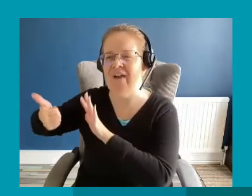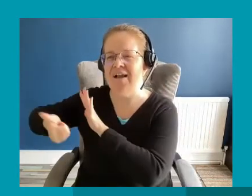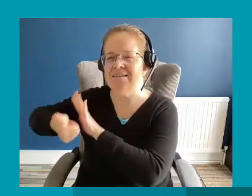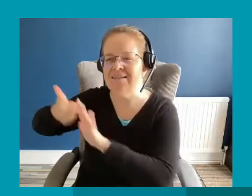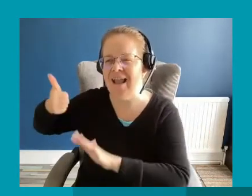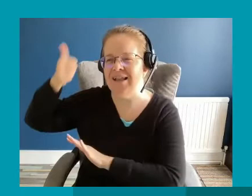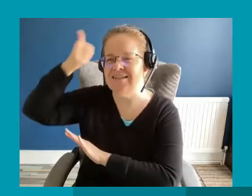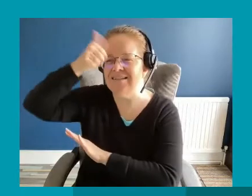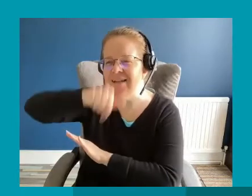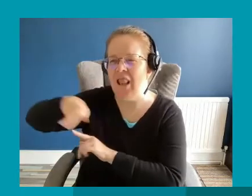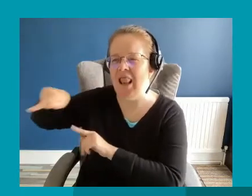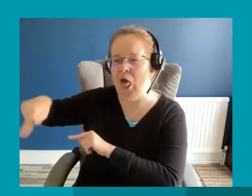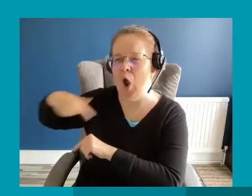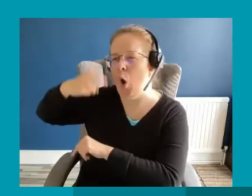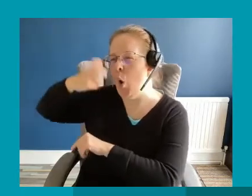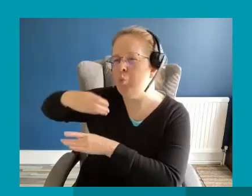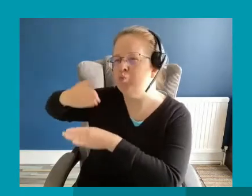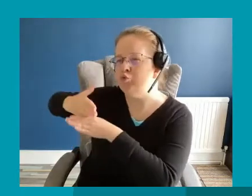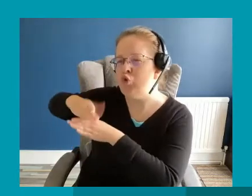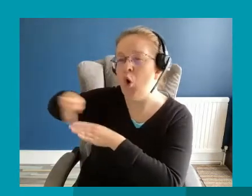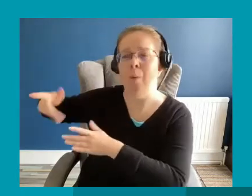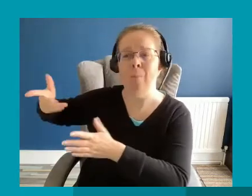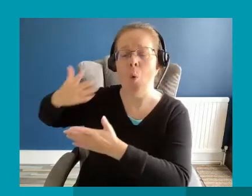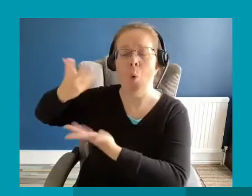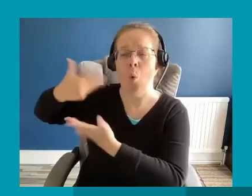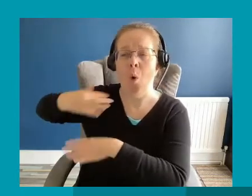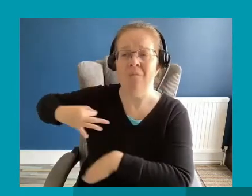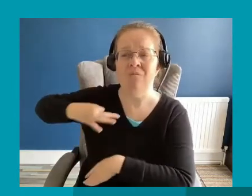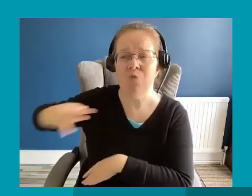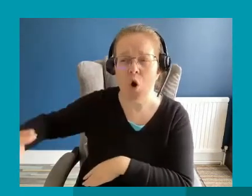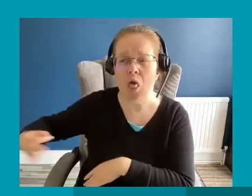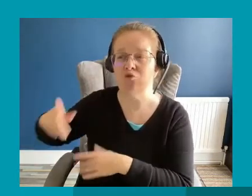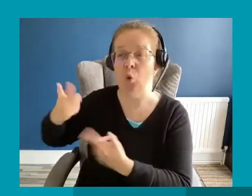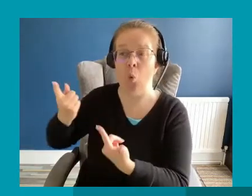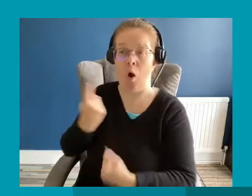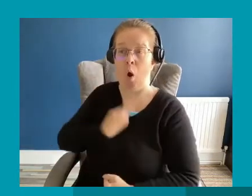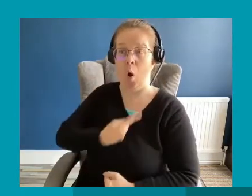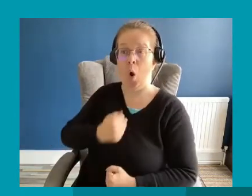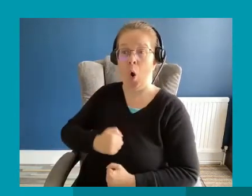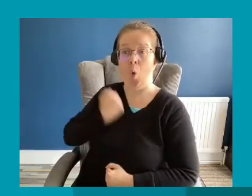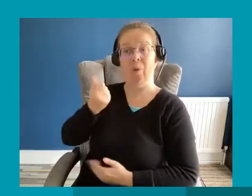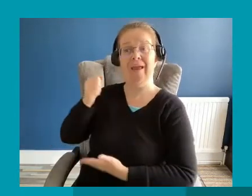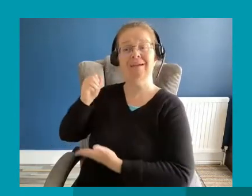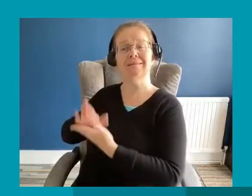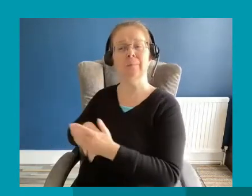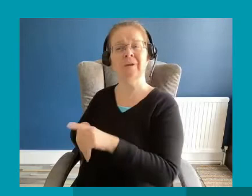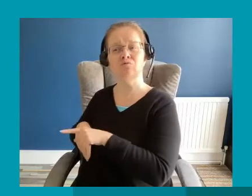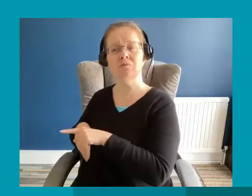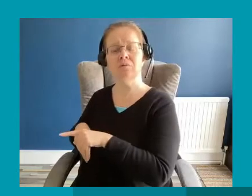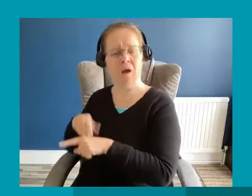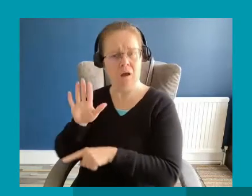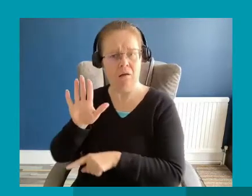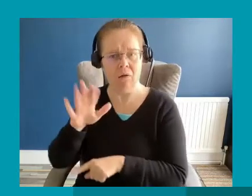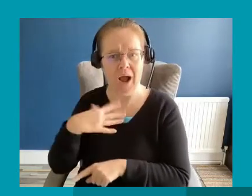from my volunteering, from my lived experience, I've actually got the skills. If you want support in identifying